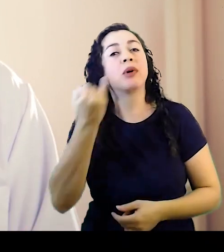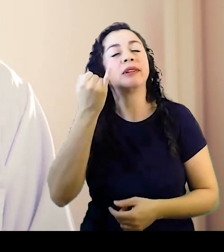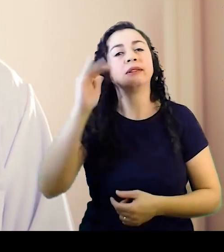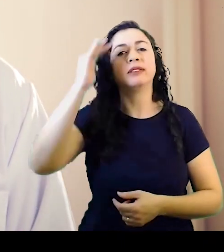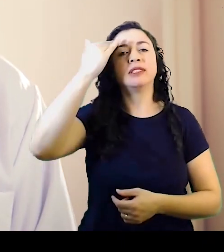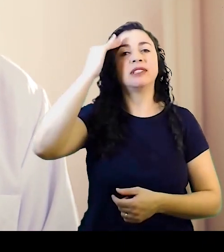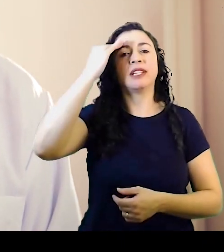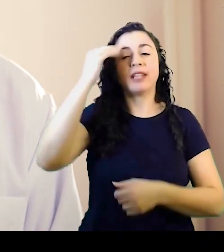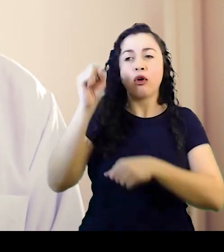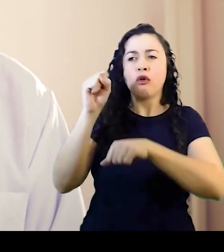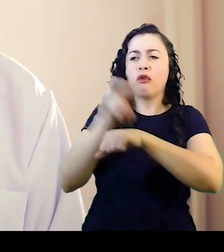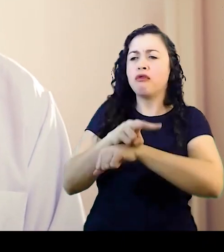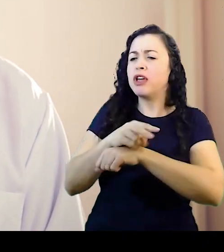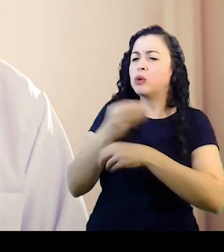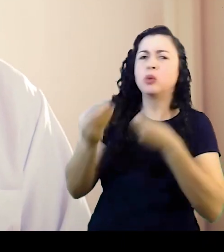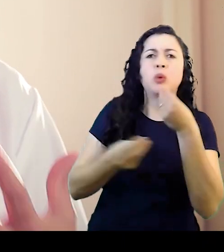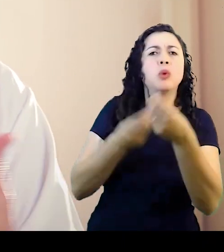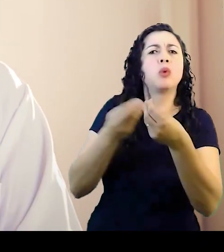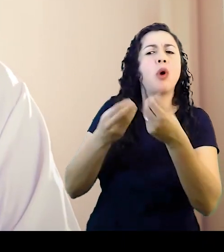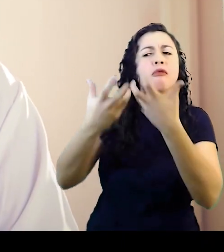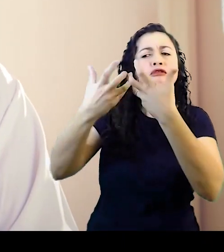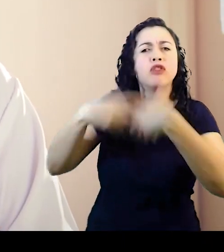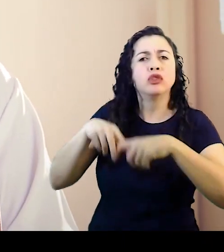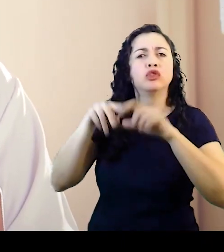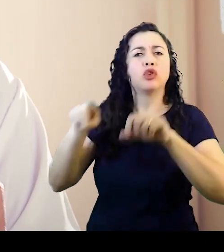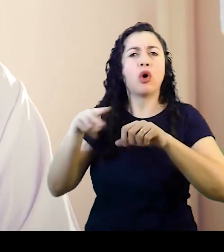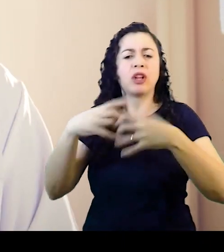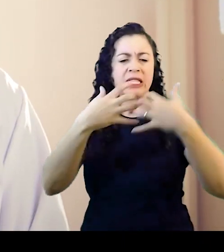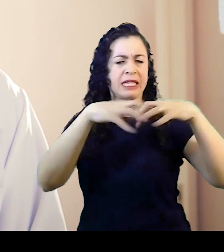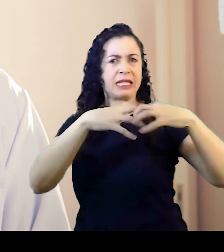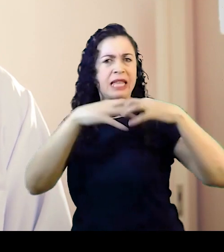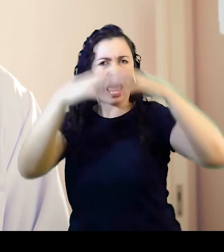mechanism that viruses use to invade the brain so that we can